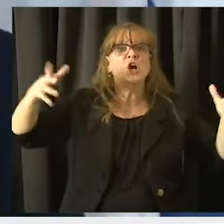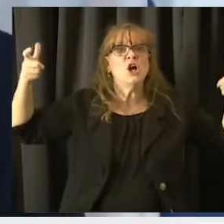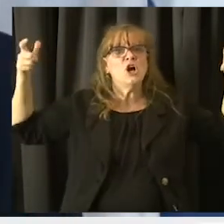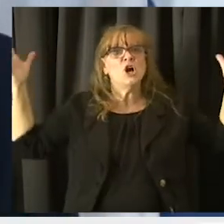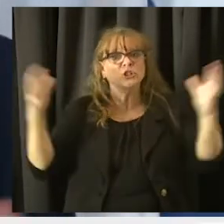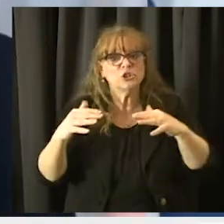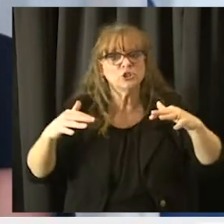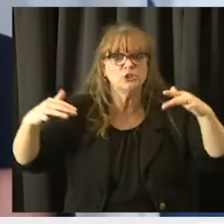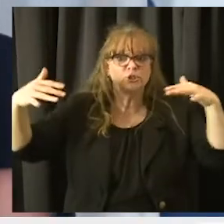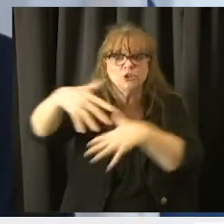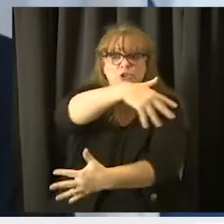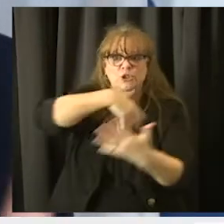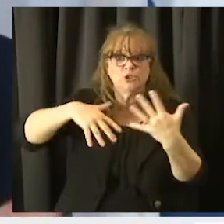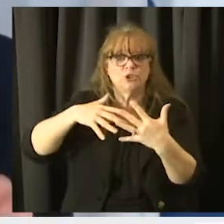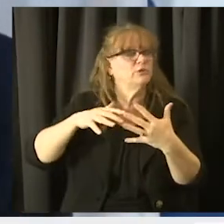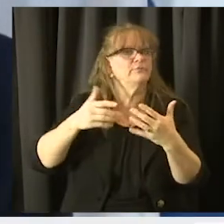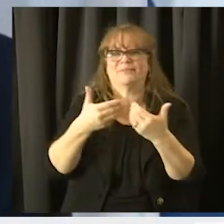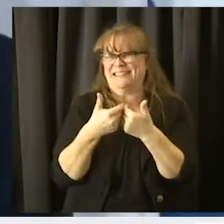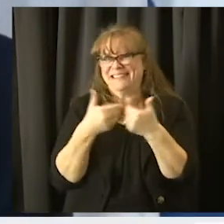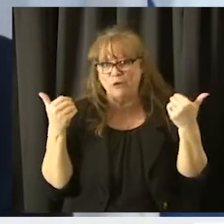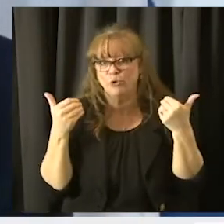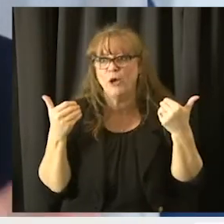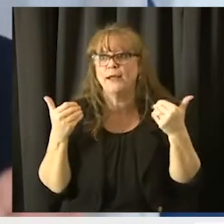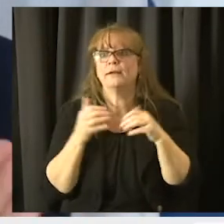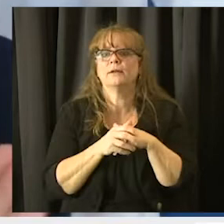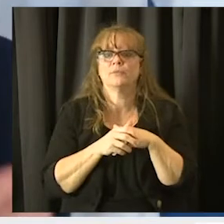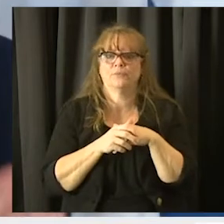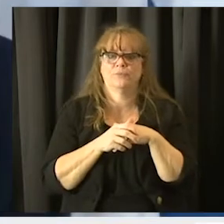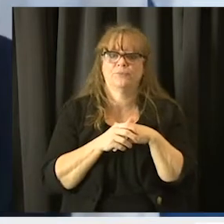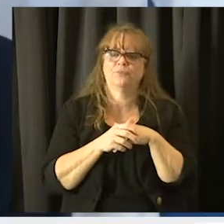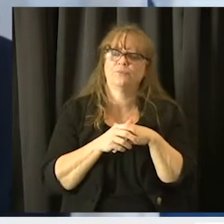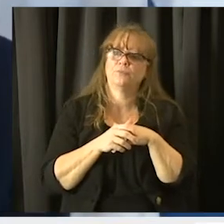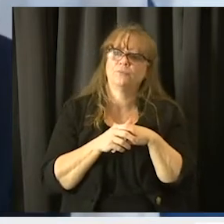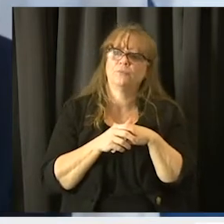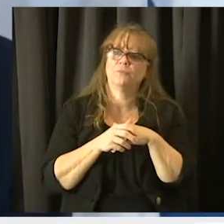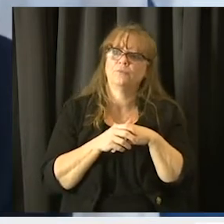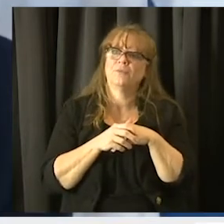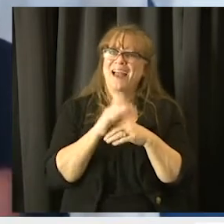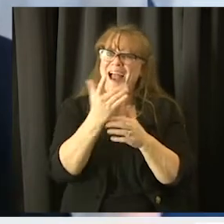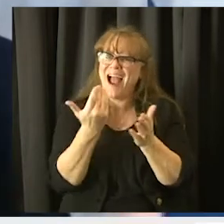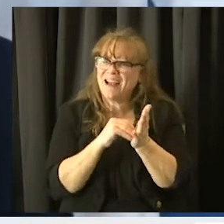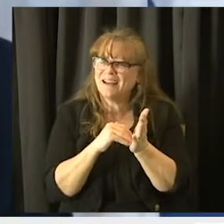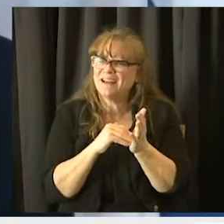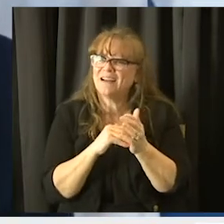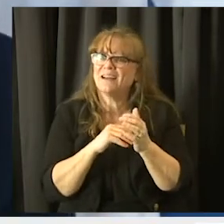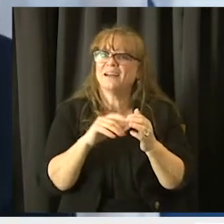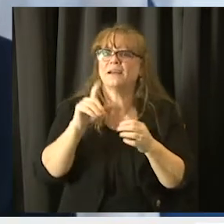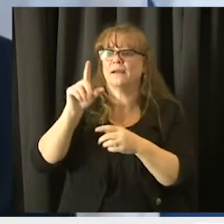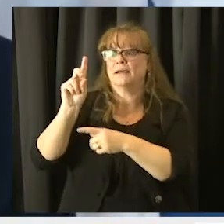if water mask a mask the the data shows a mask is about 50 to 75 effective as we talk about the